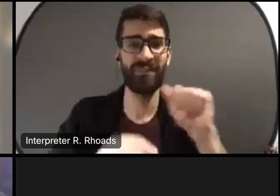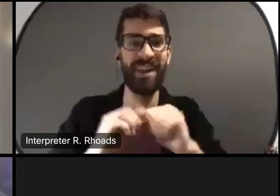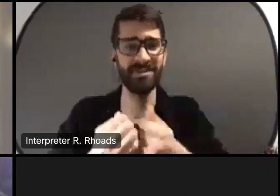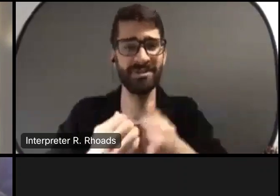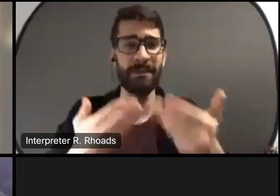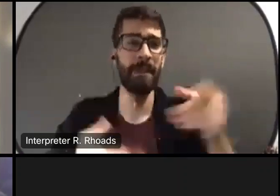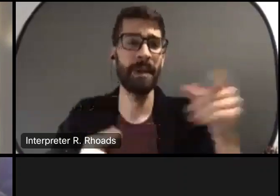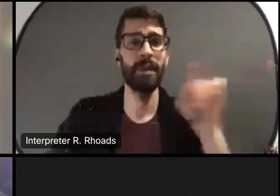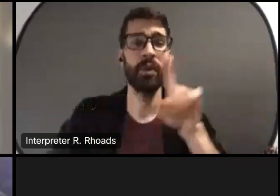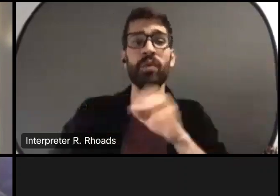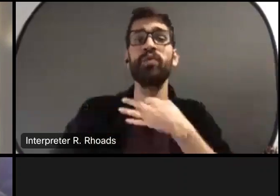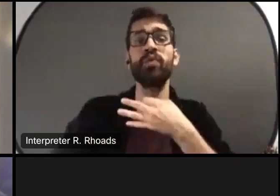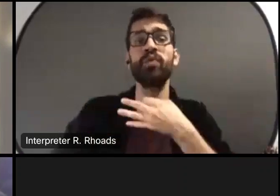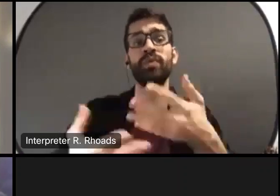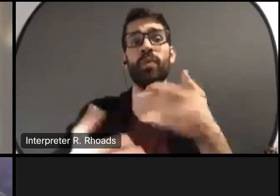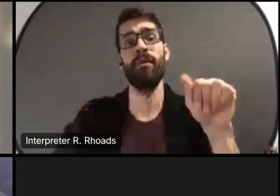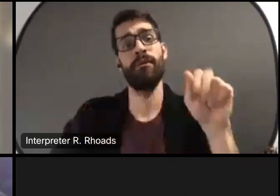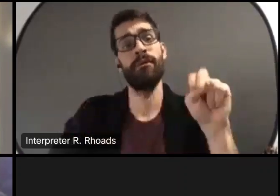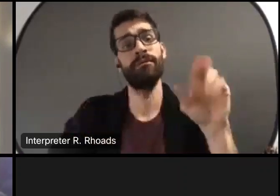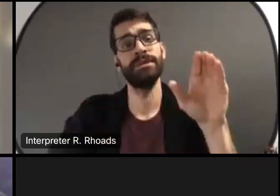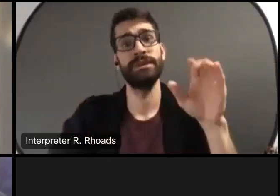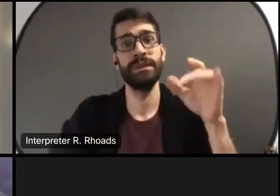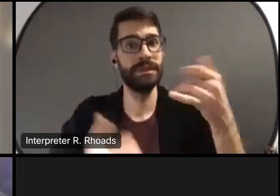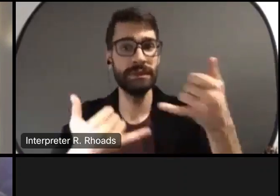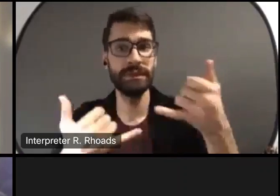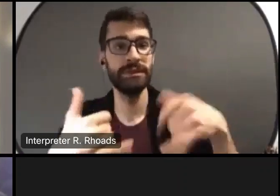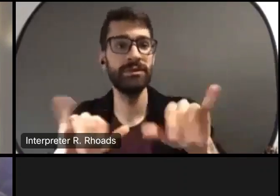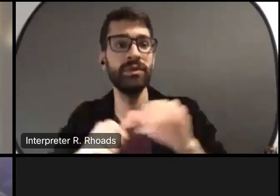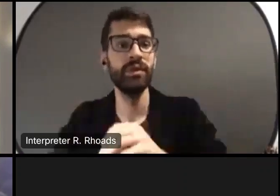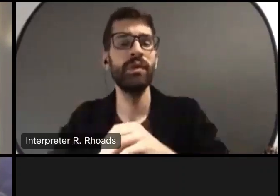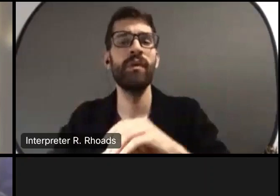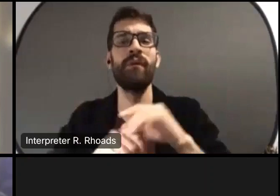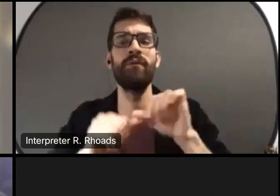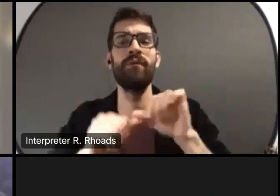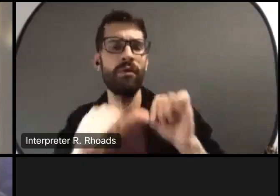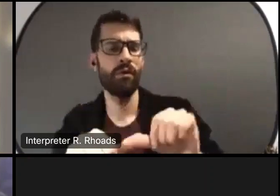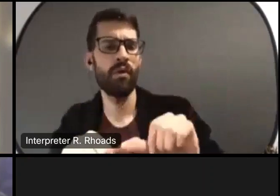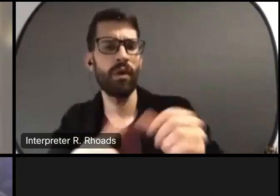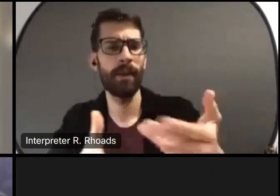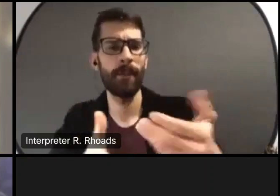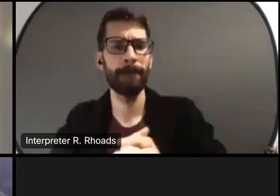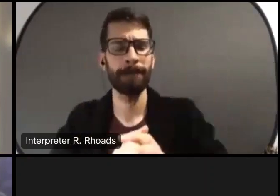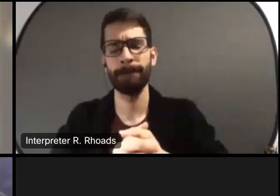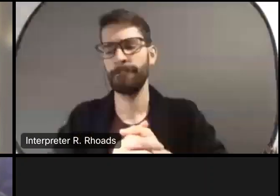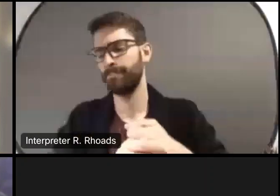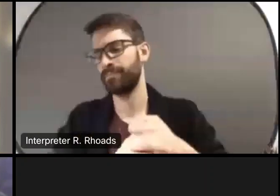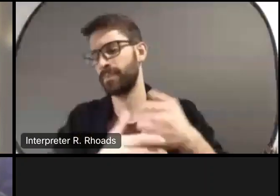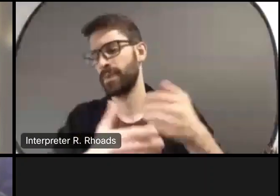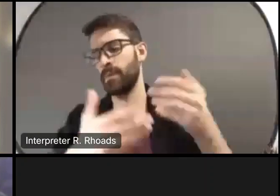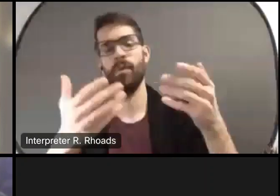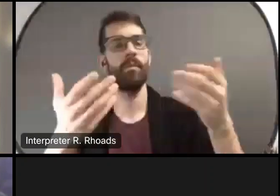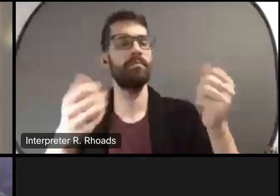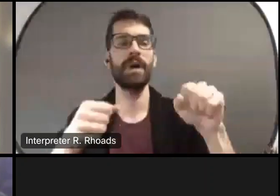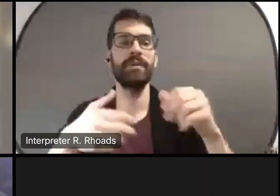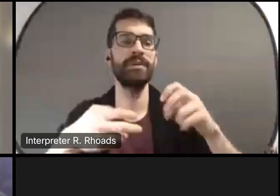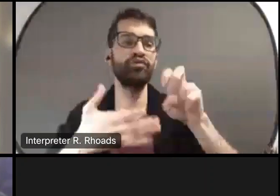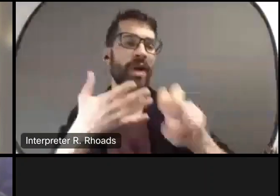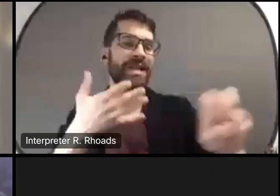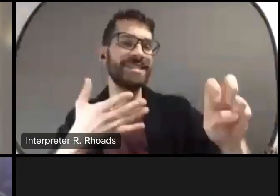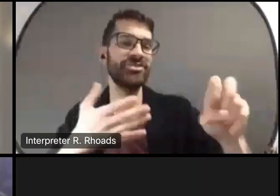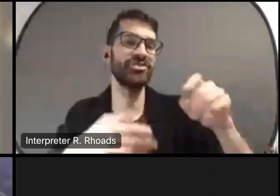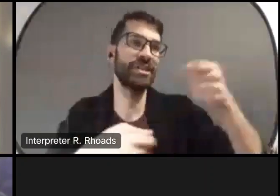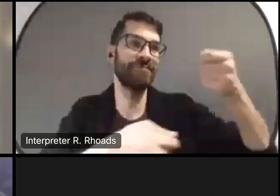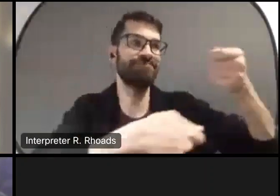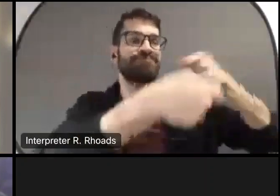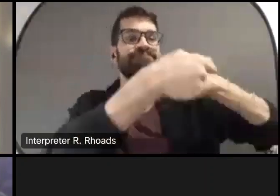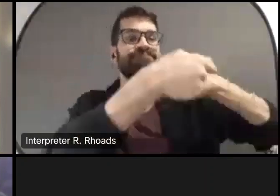about ANC standing in ongoing proceedings that may transition over the redistrictings